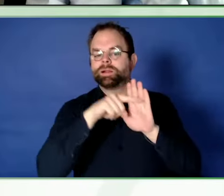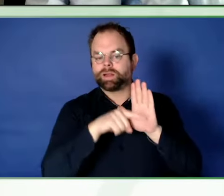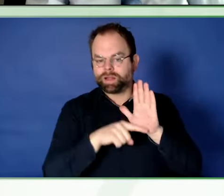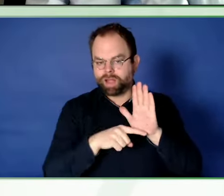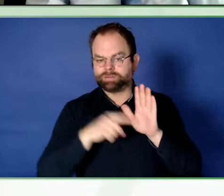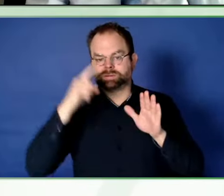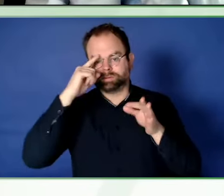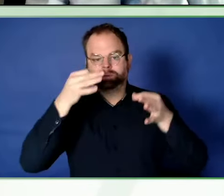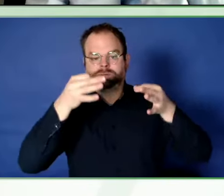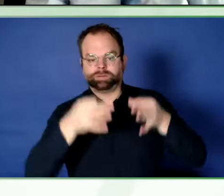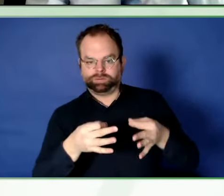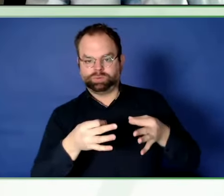on time.